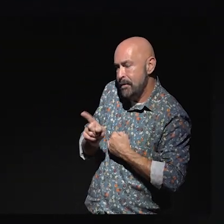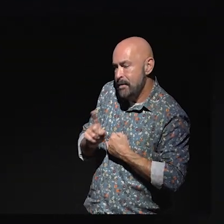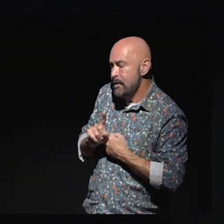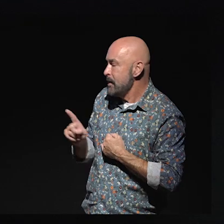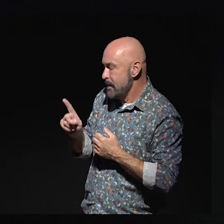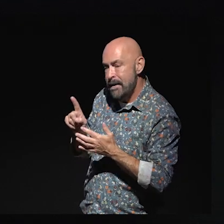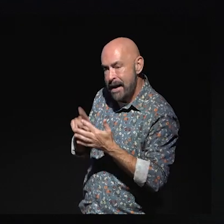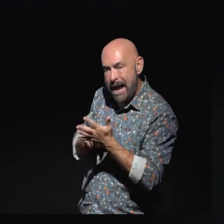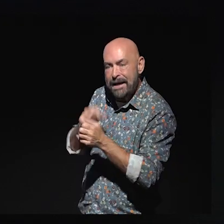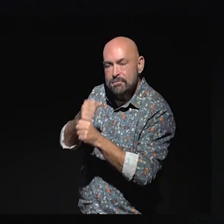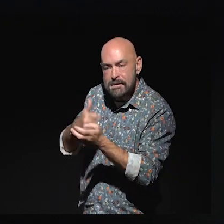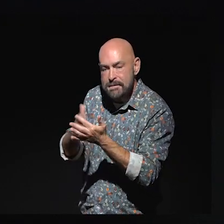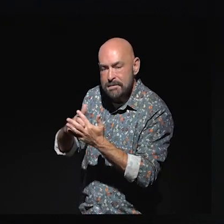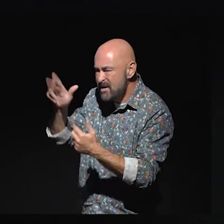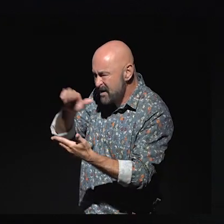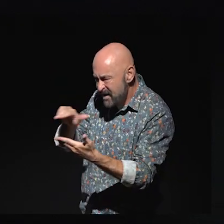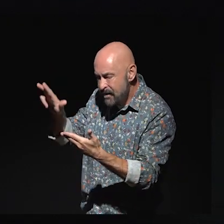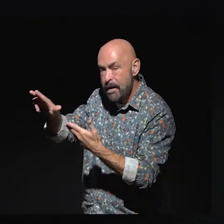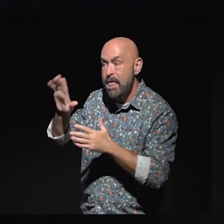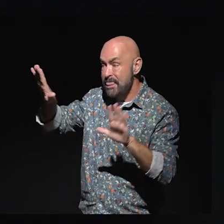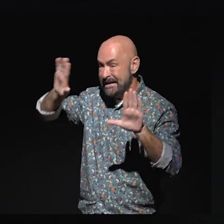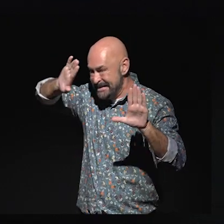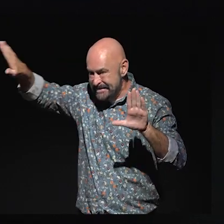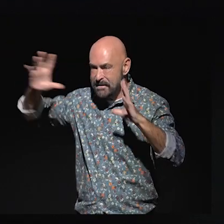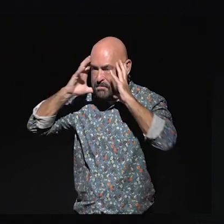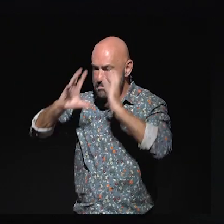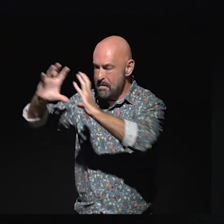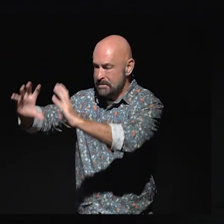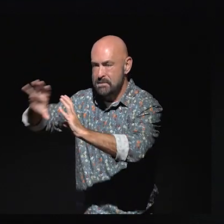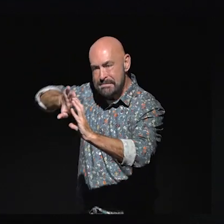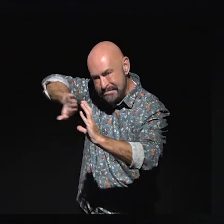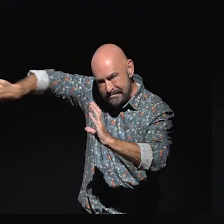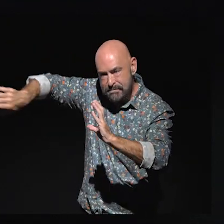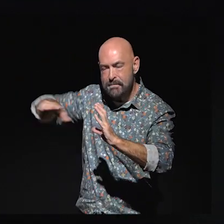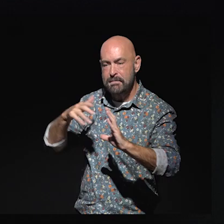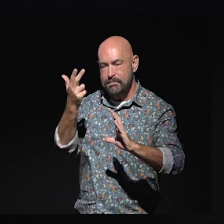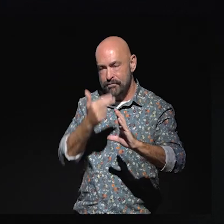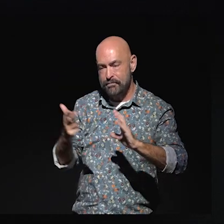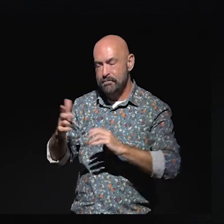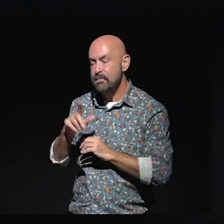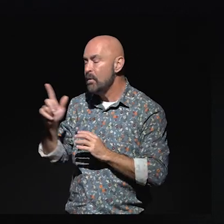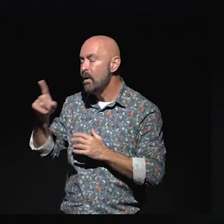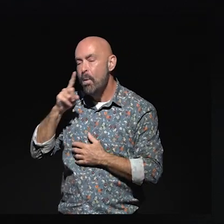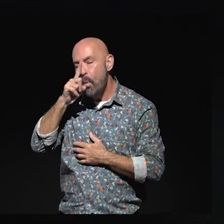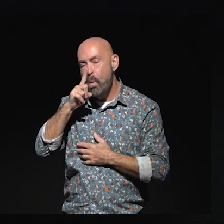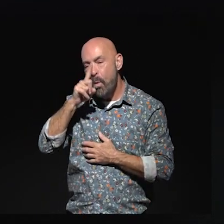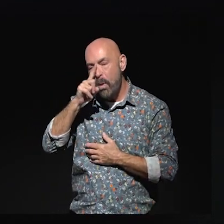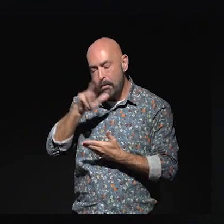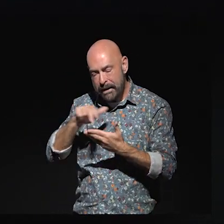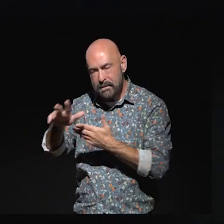to repaint the painting and paint out that bust. But oil paint becomes transparent over time.